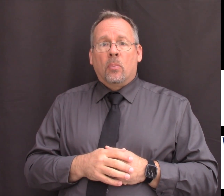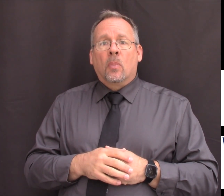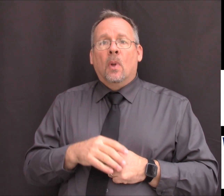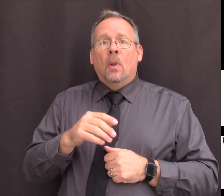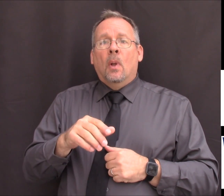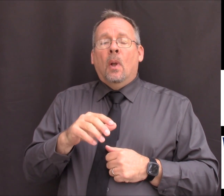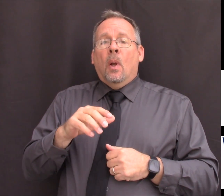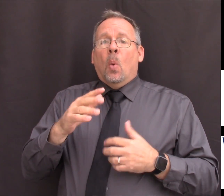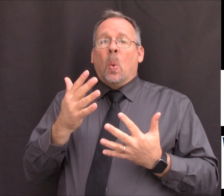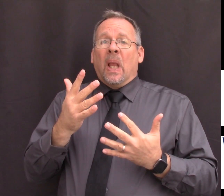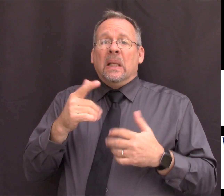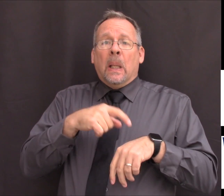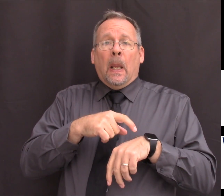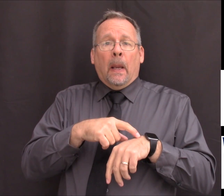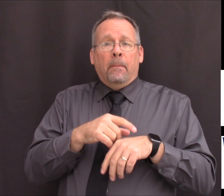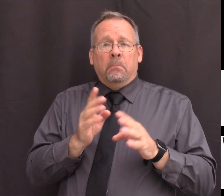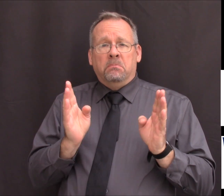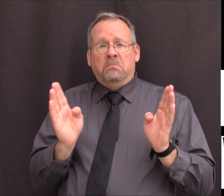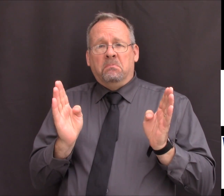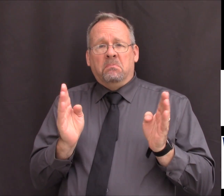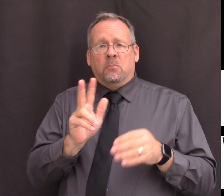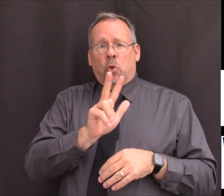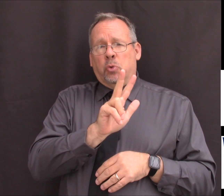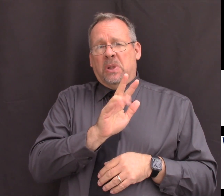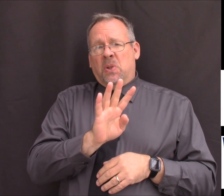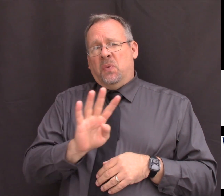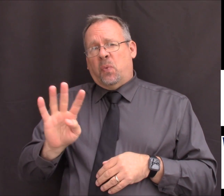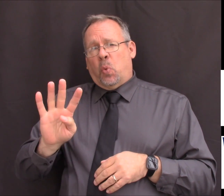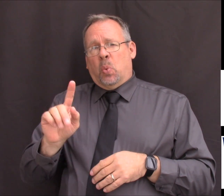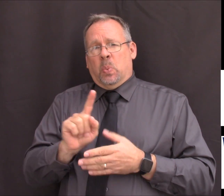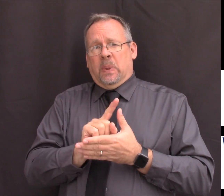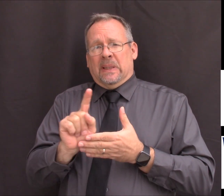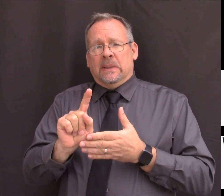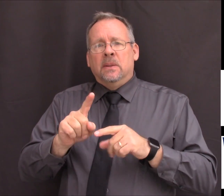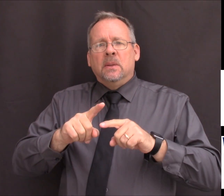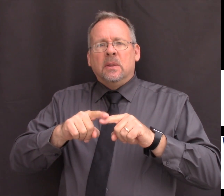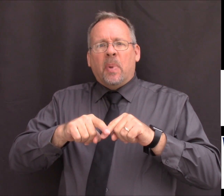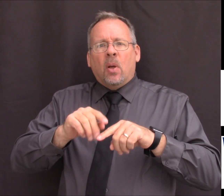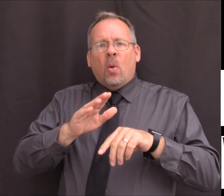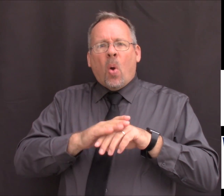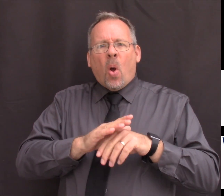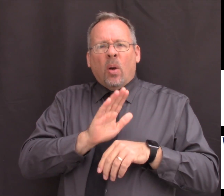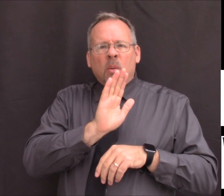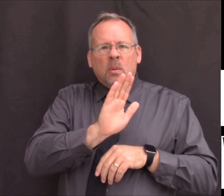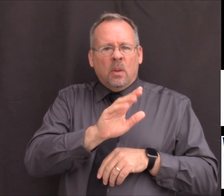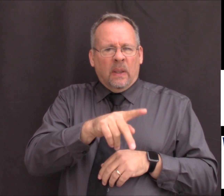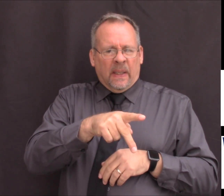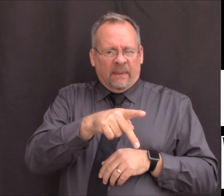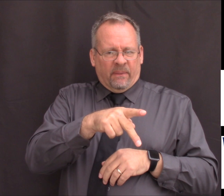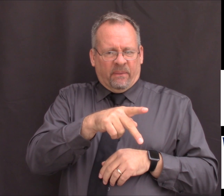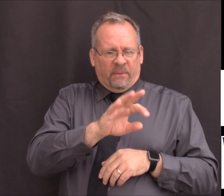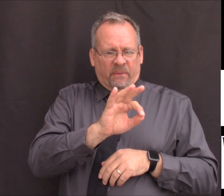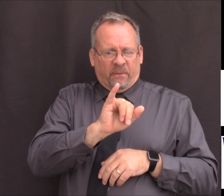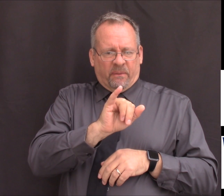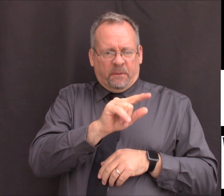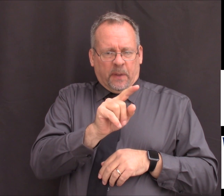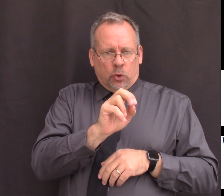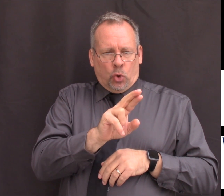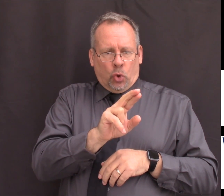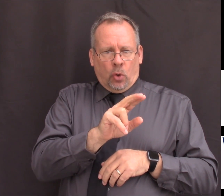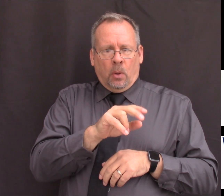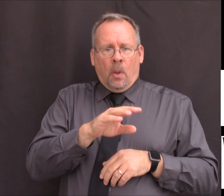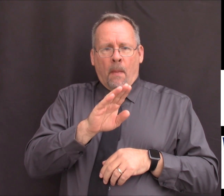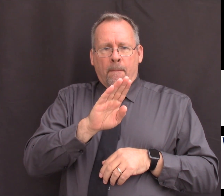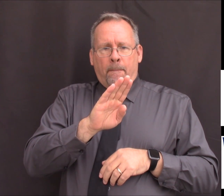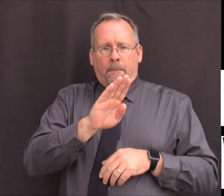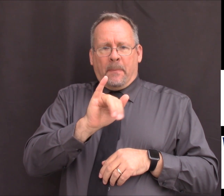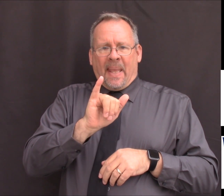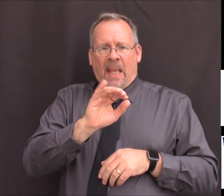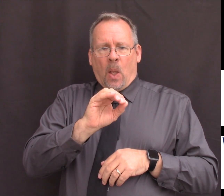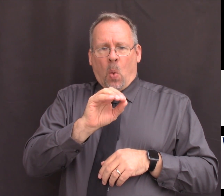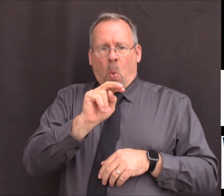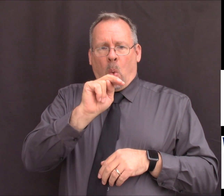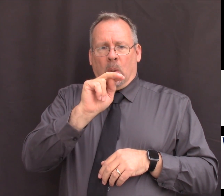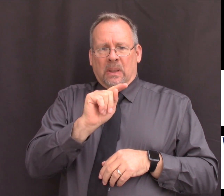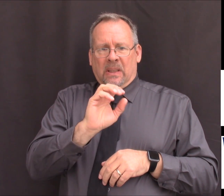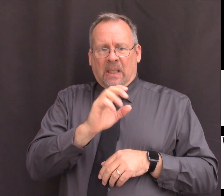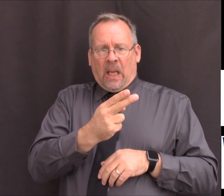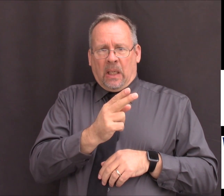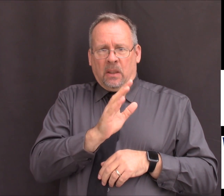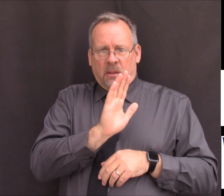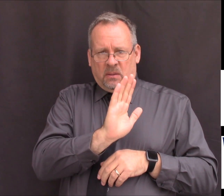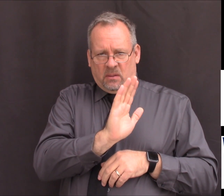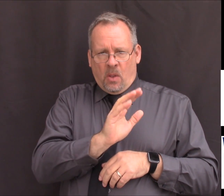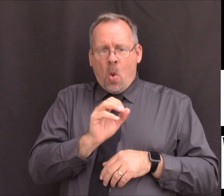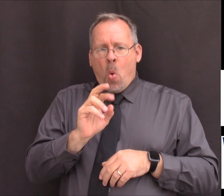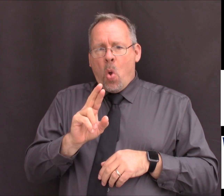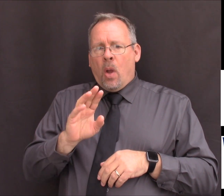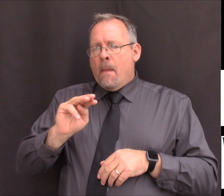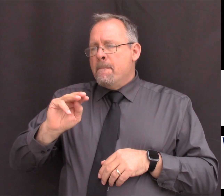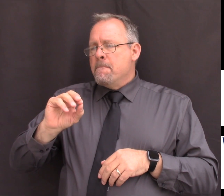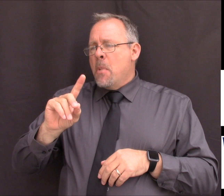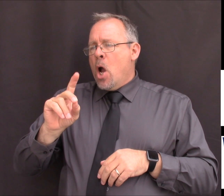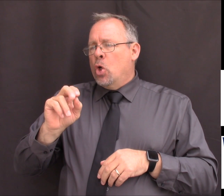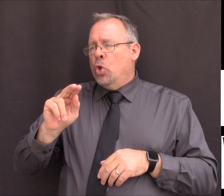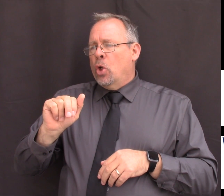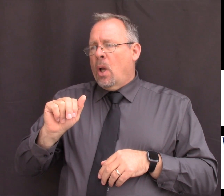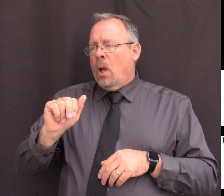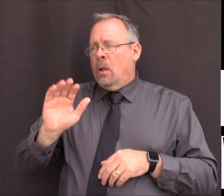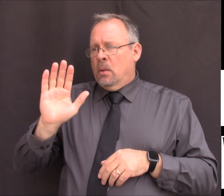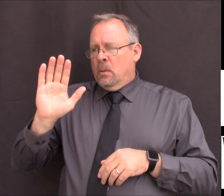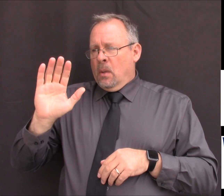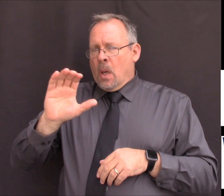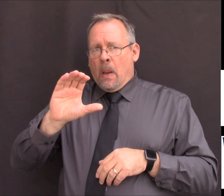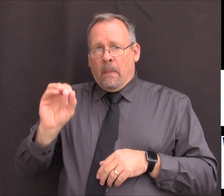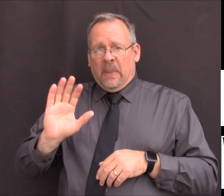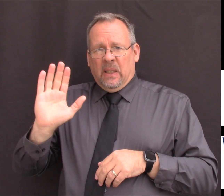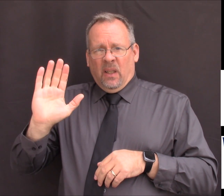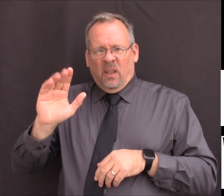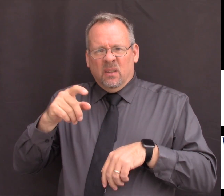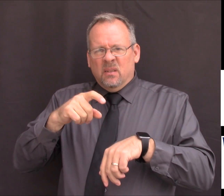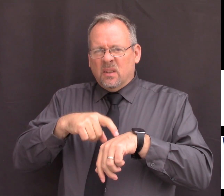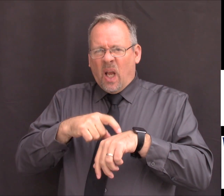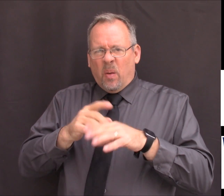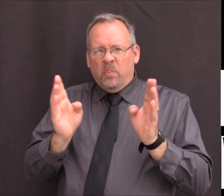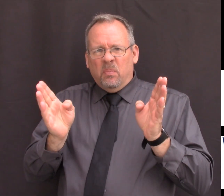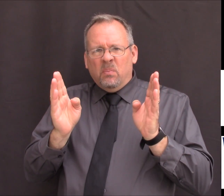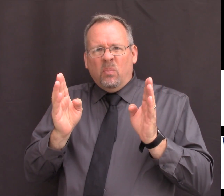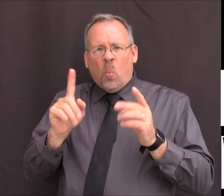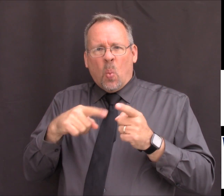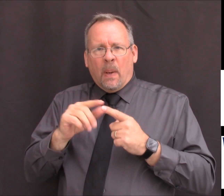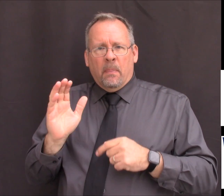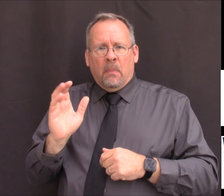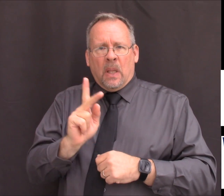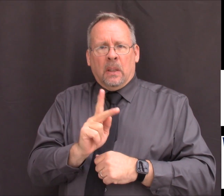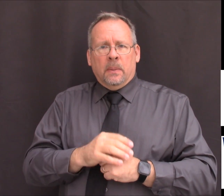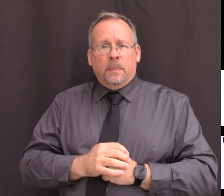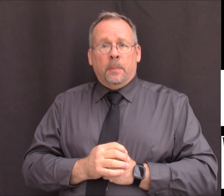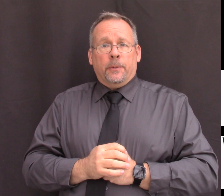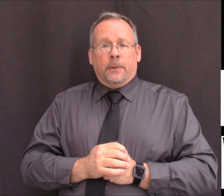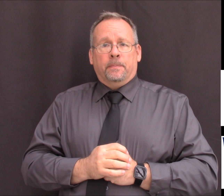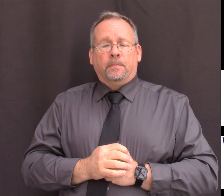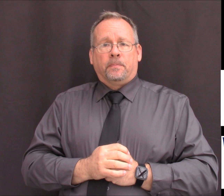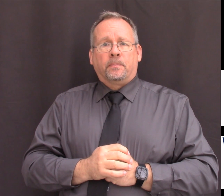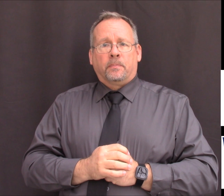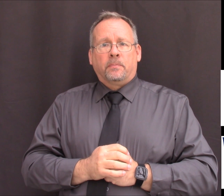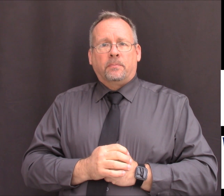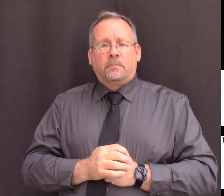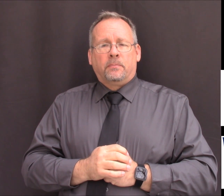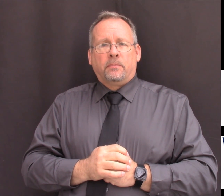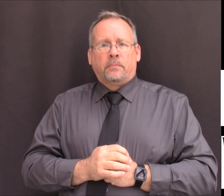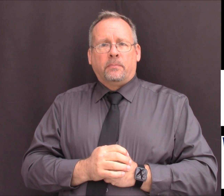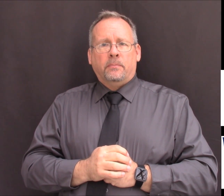There will be 3 to 4 weeks between shots depending on whether you have the Pfizer-BioNTech vaccine or the Moderna vaccine.